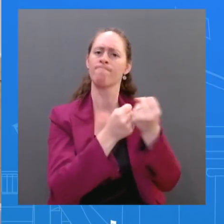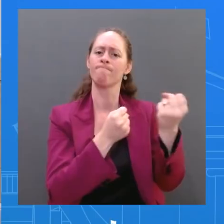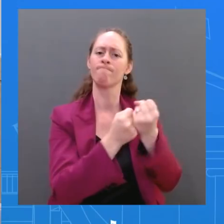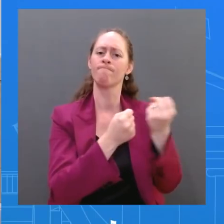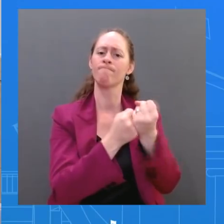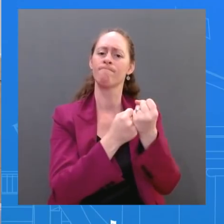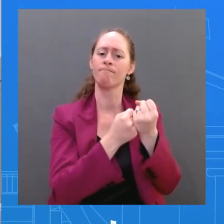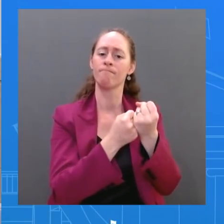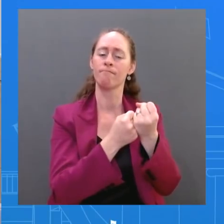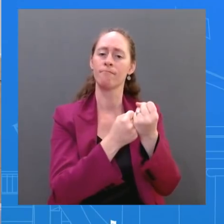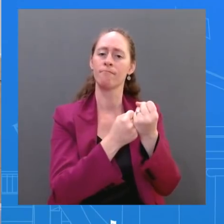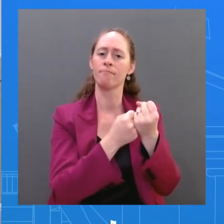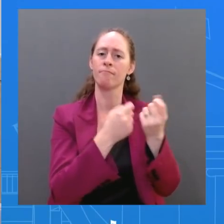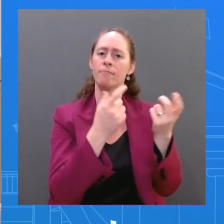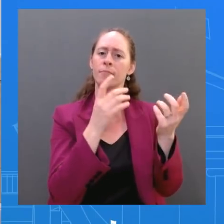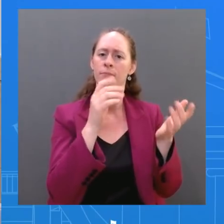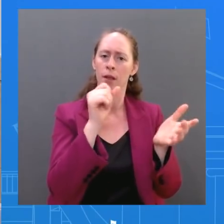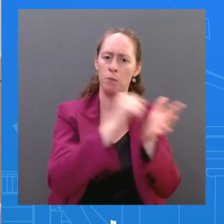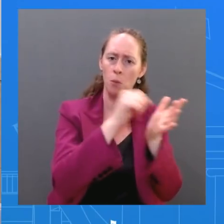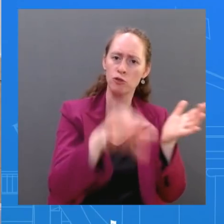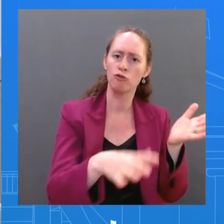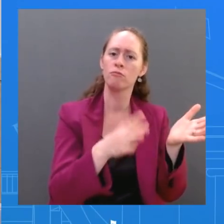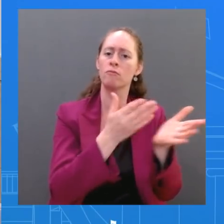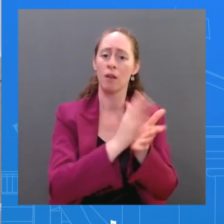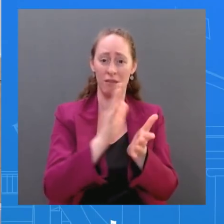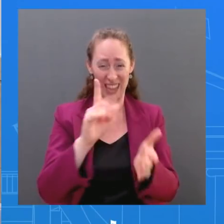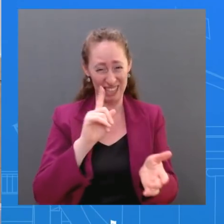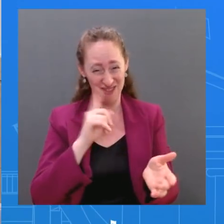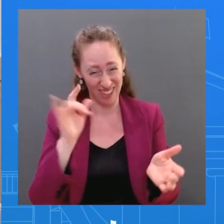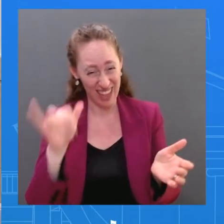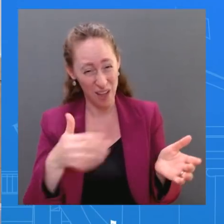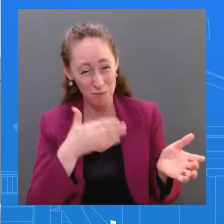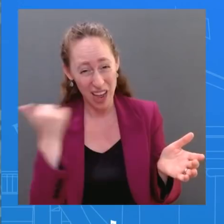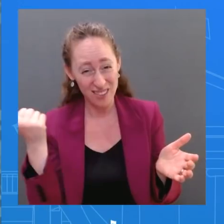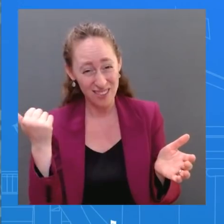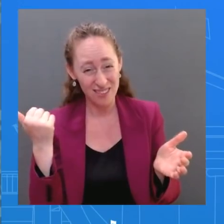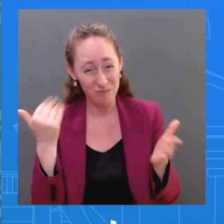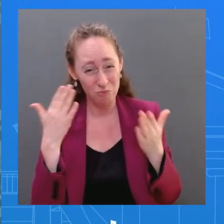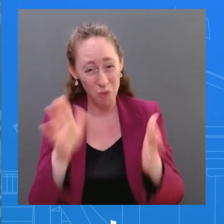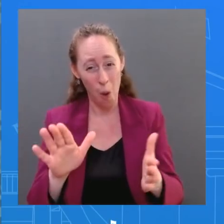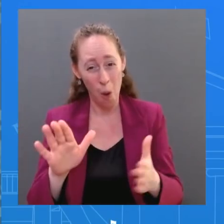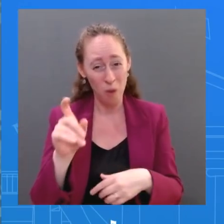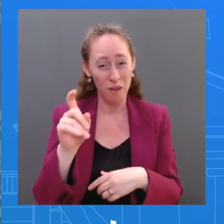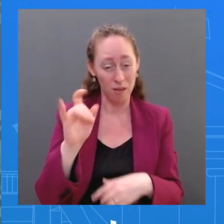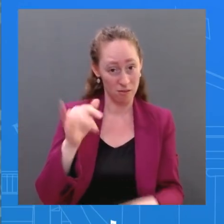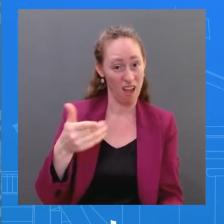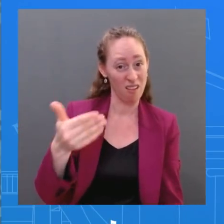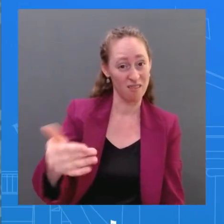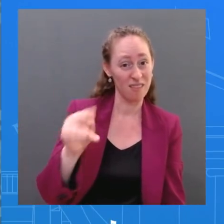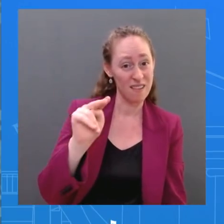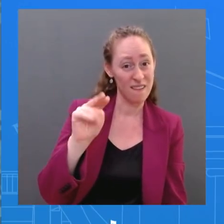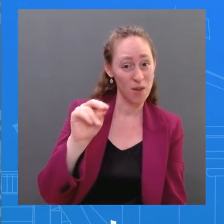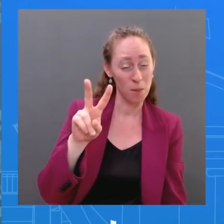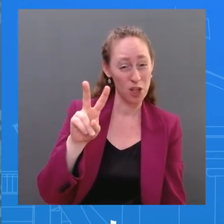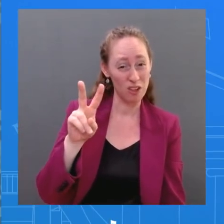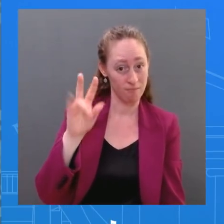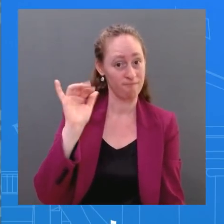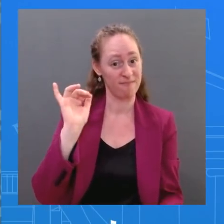that it really is up to what happens this November and nothing can really get done before then. Ms. Jean-Pierre: Well, I can't speak to any political election process